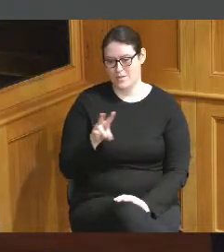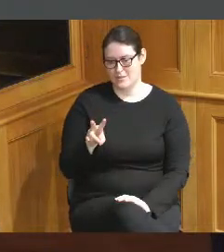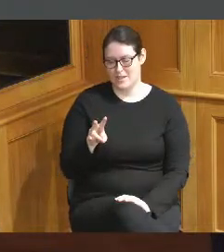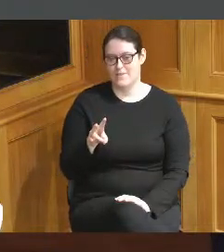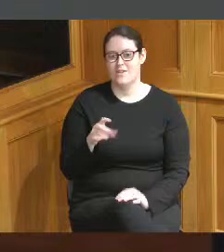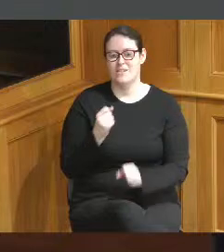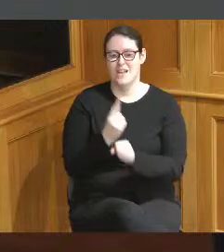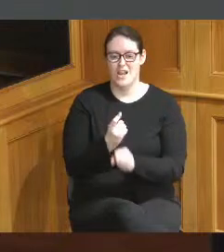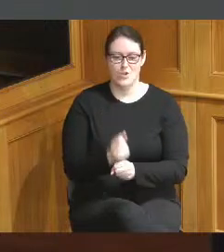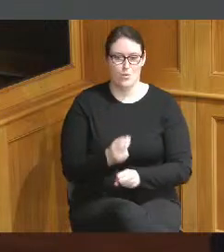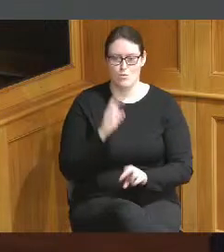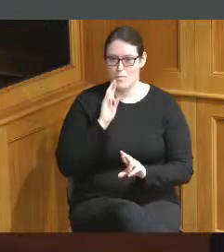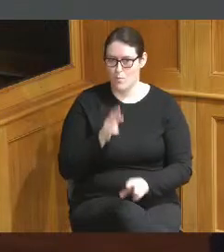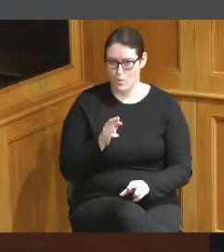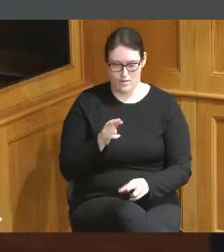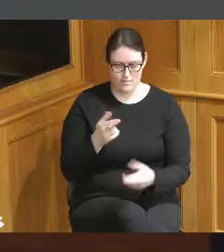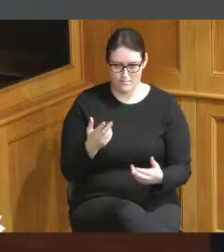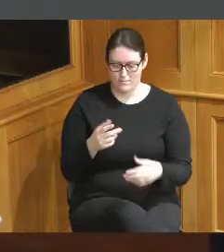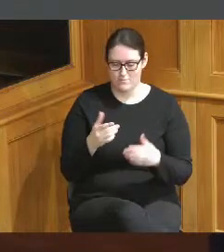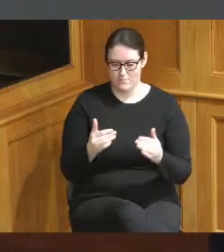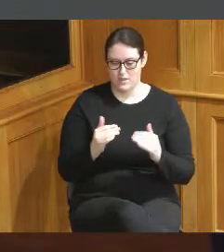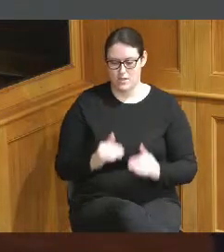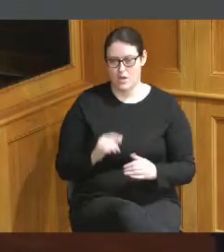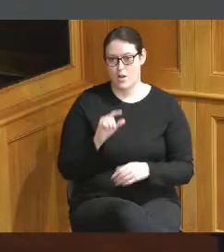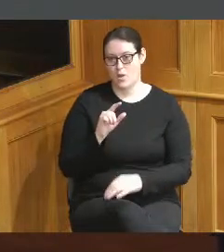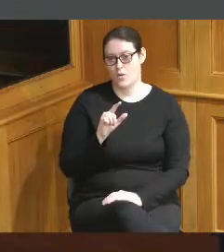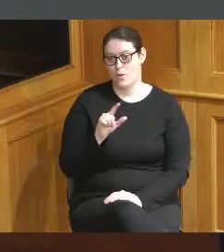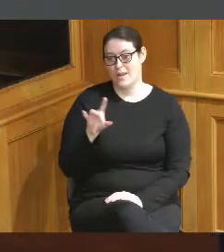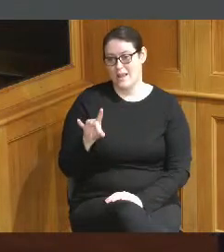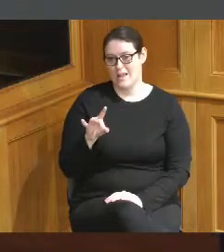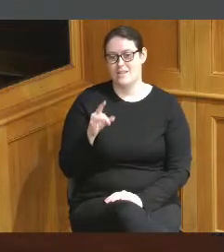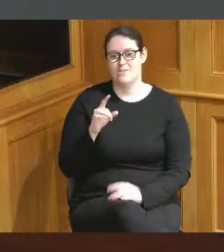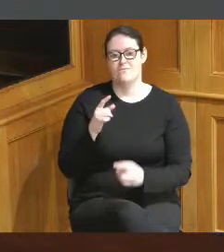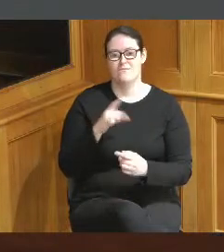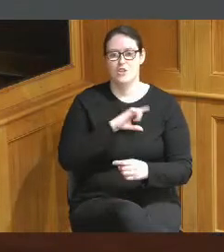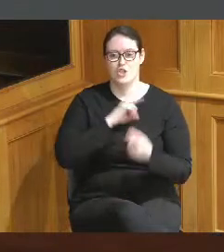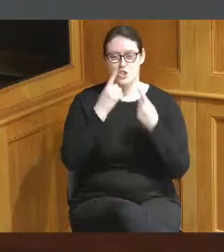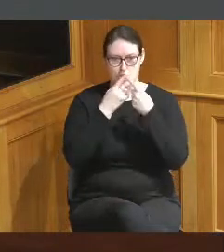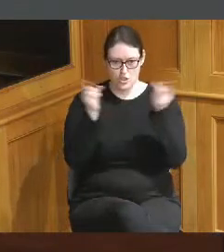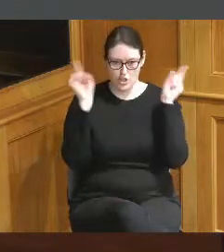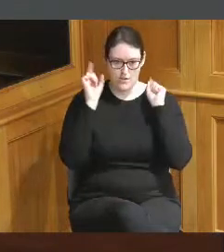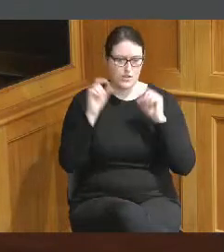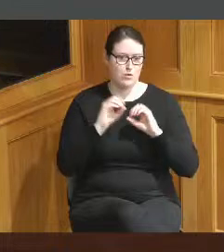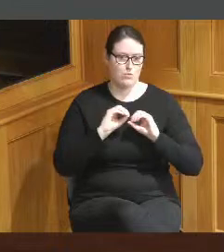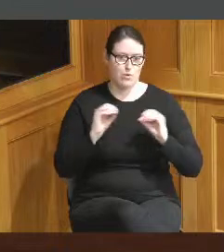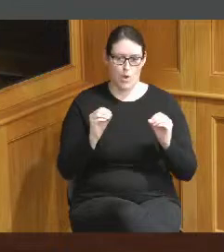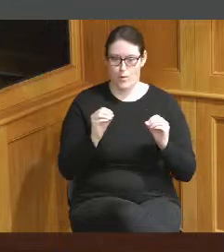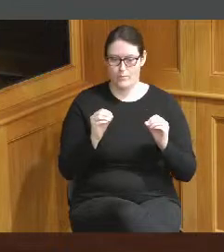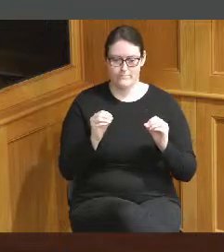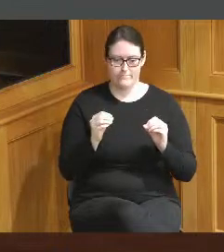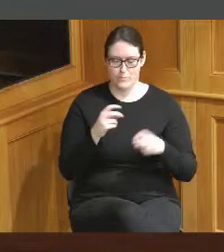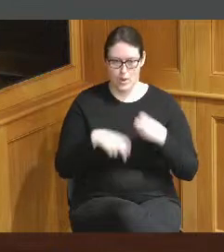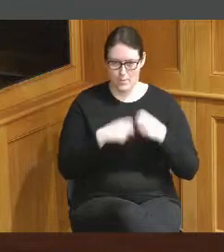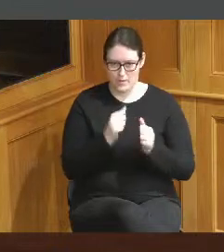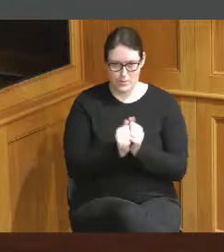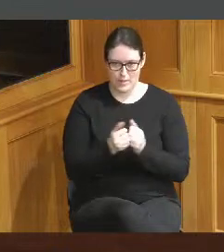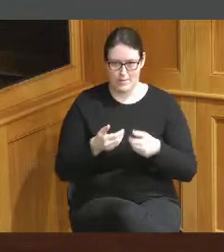have complimentary birth certificates if you need it Council on Aging will be there with their new